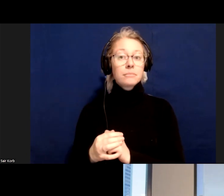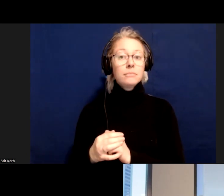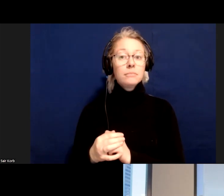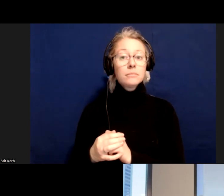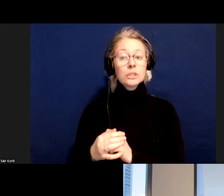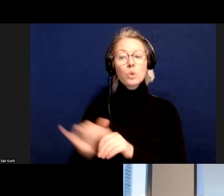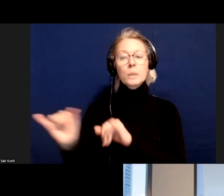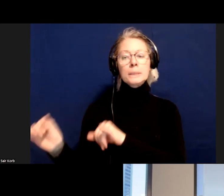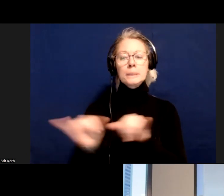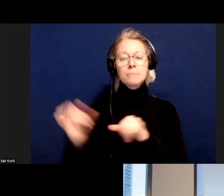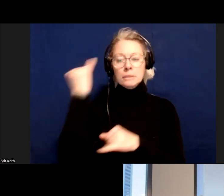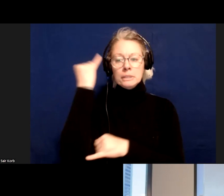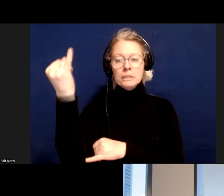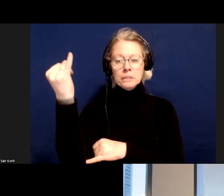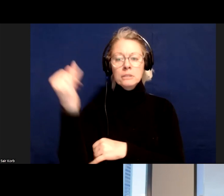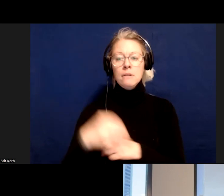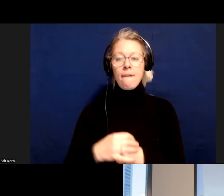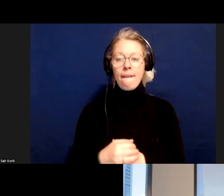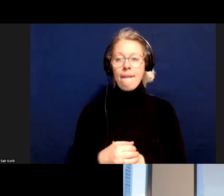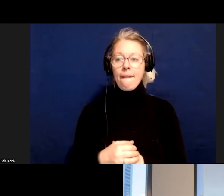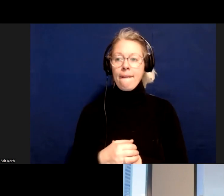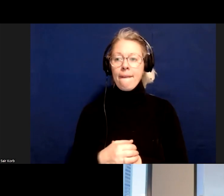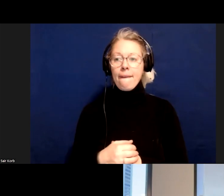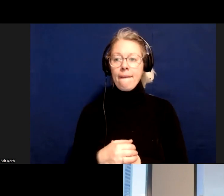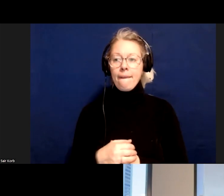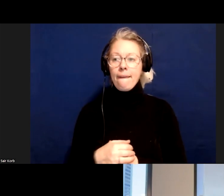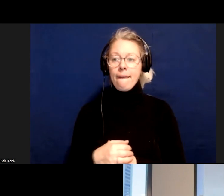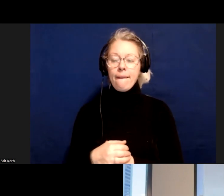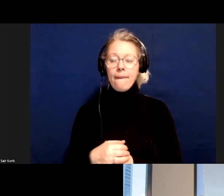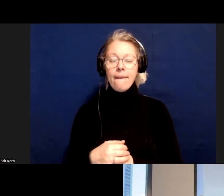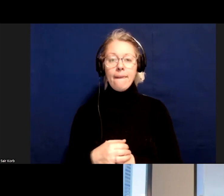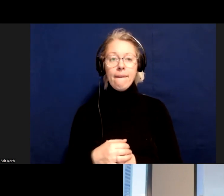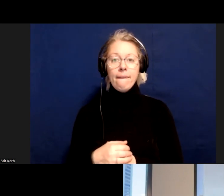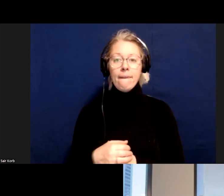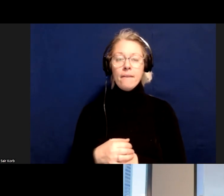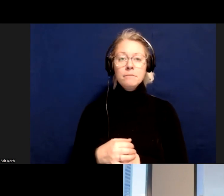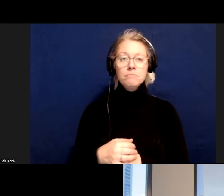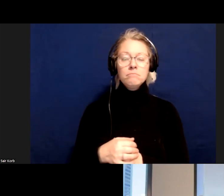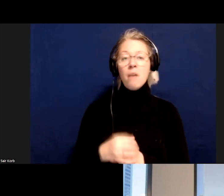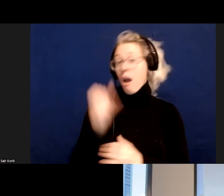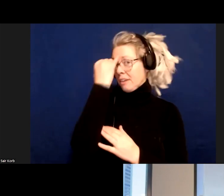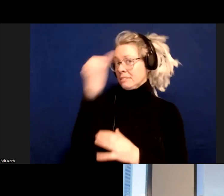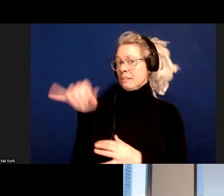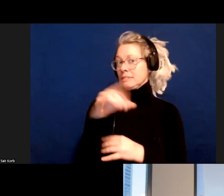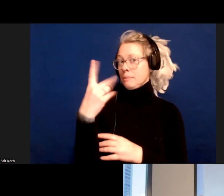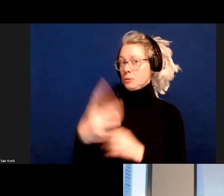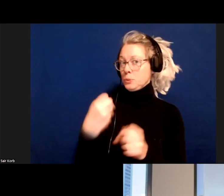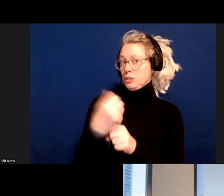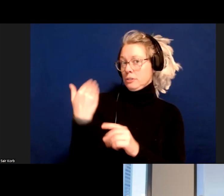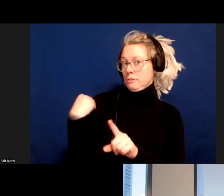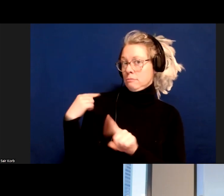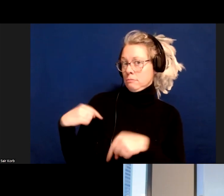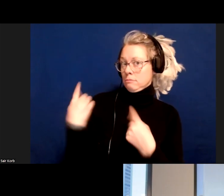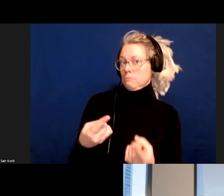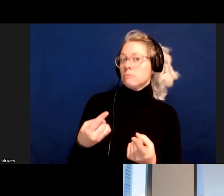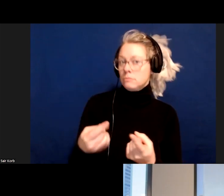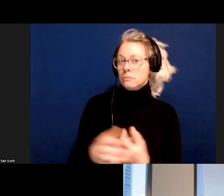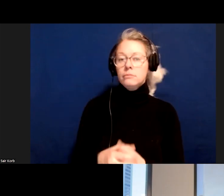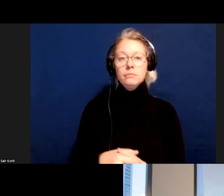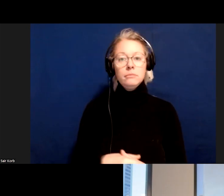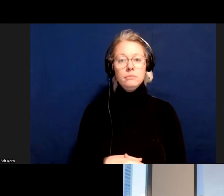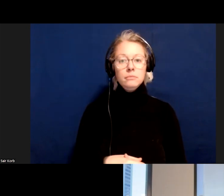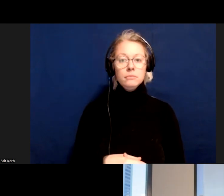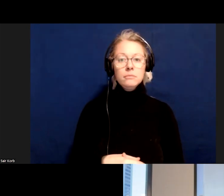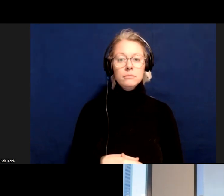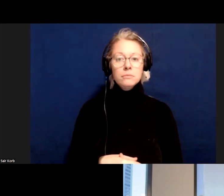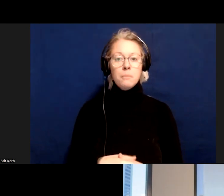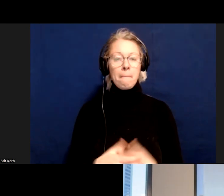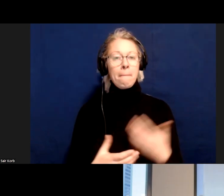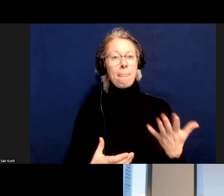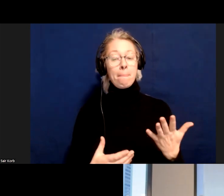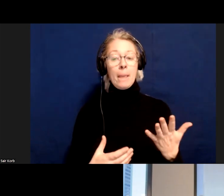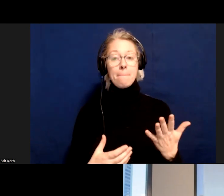or the same as the last two years. But in terms of not as much artist participation,